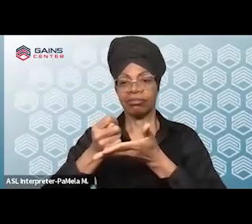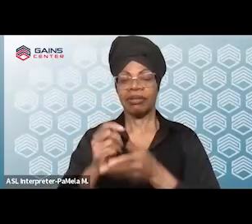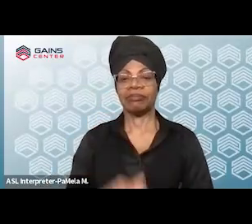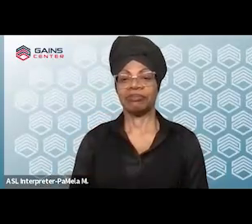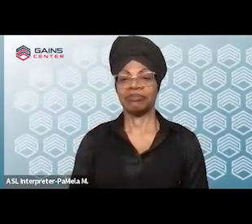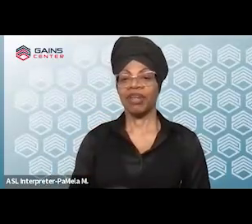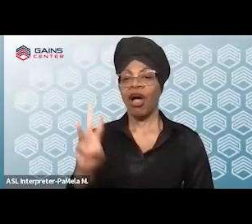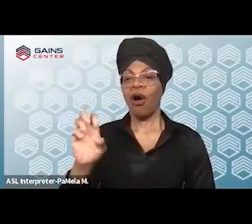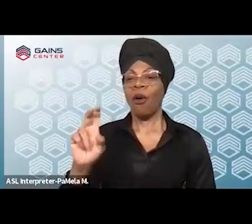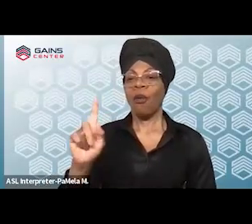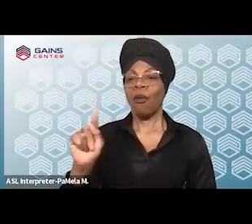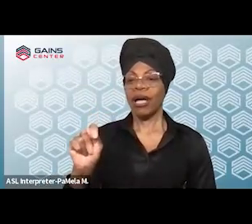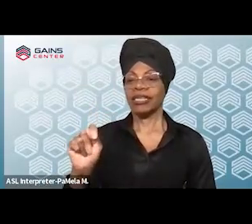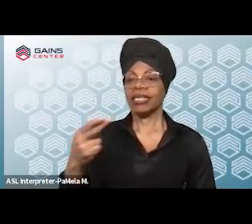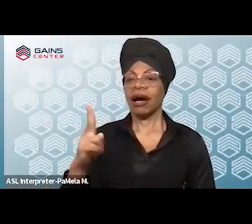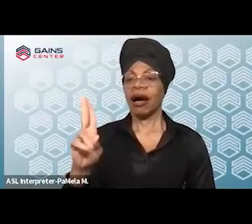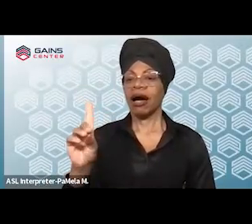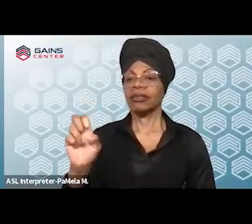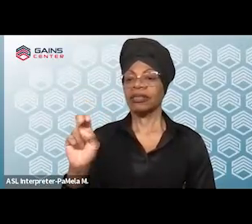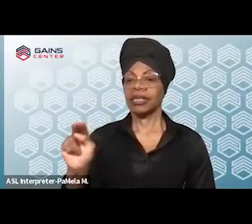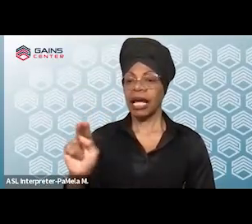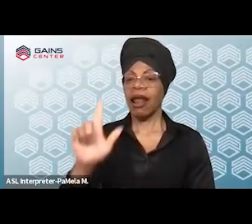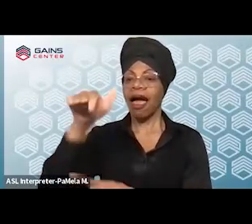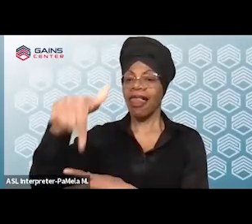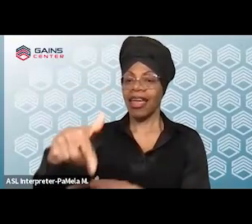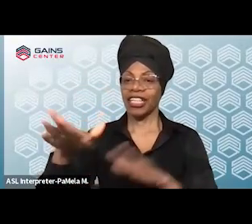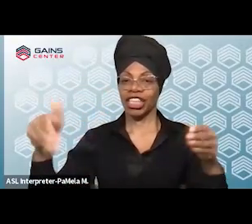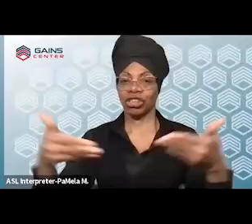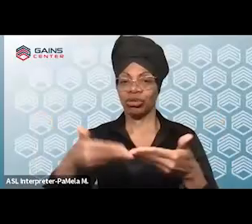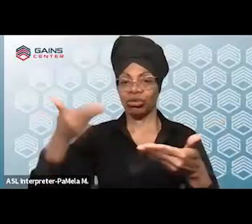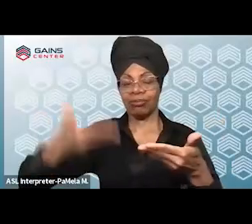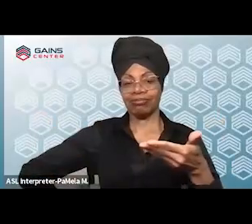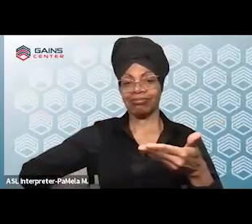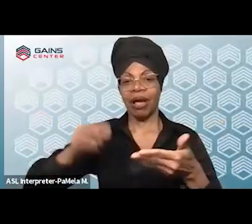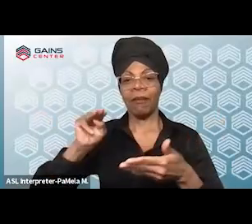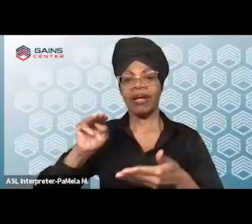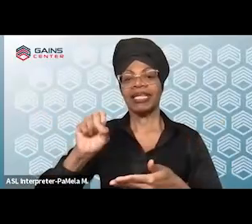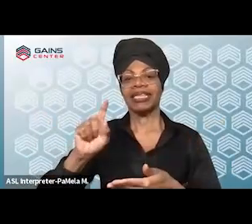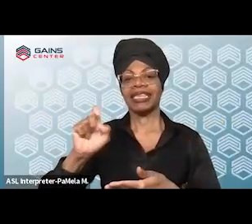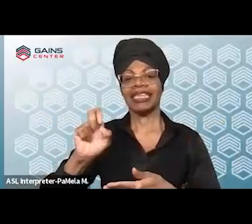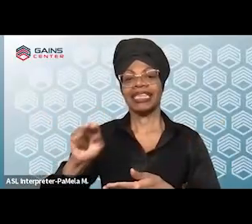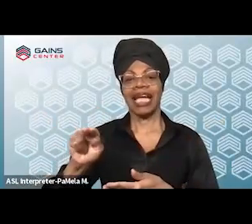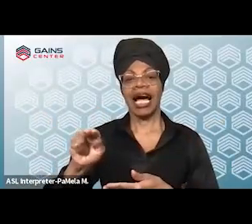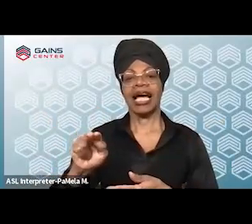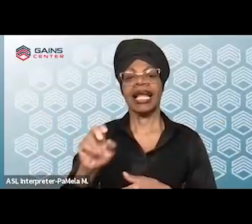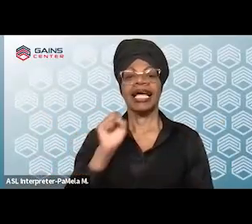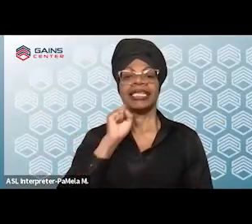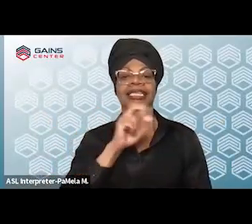I'm Dr. Melissa Stein, a Senior Project Associate at Policy Research Associates and SAMHSA's GAINS Center.